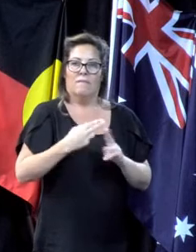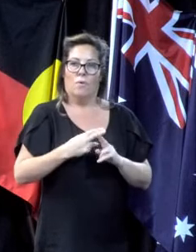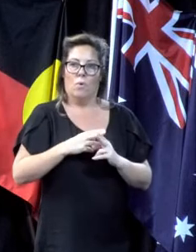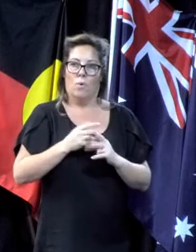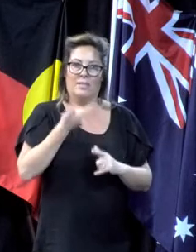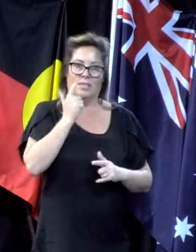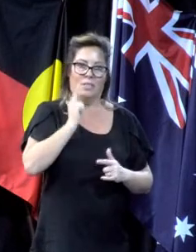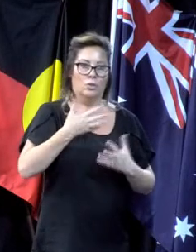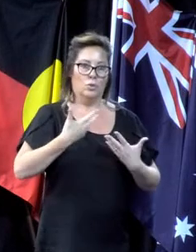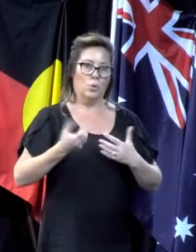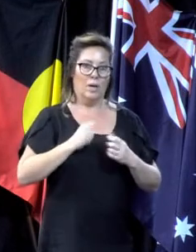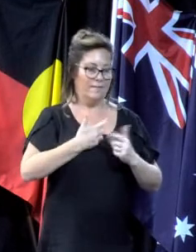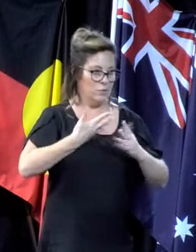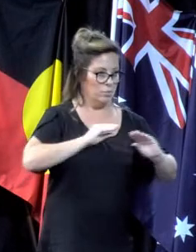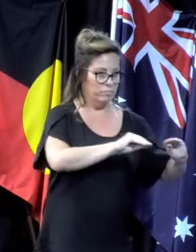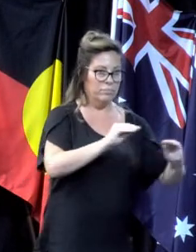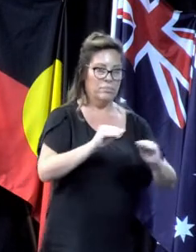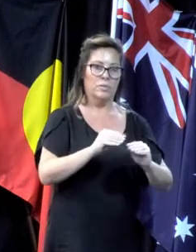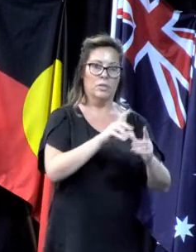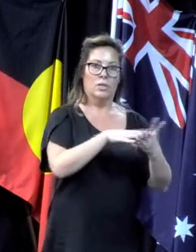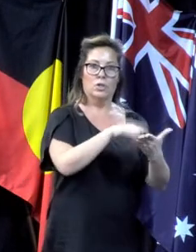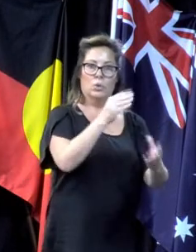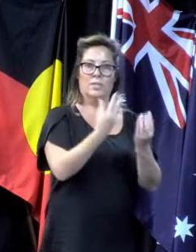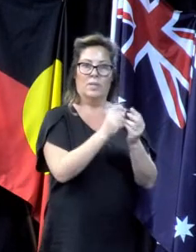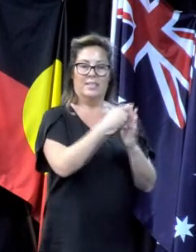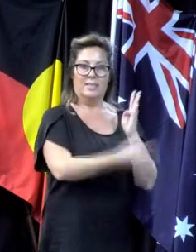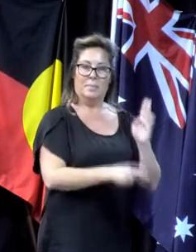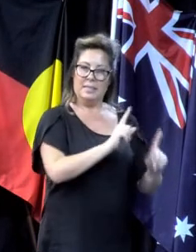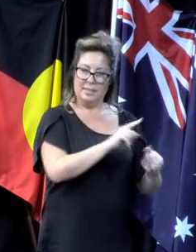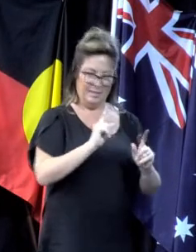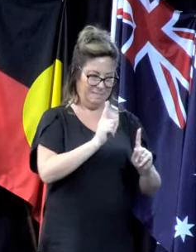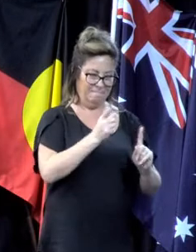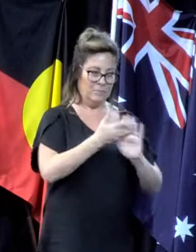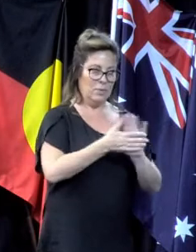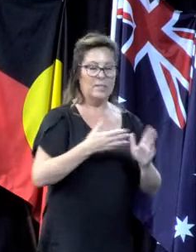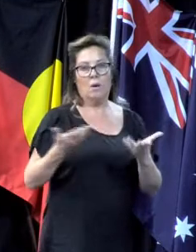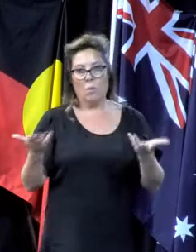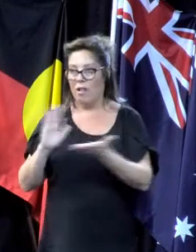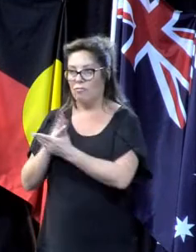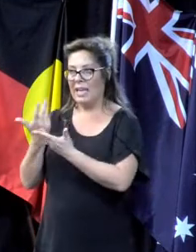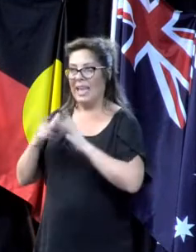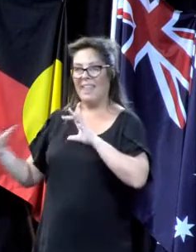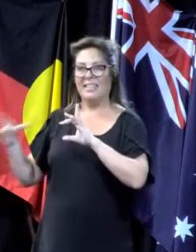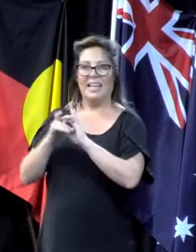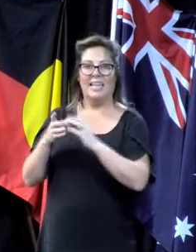Is that linked to the - - - Yes. And that’s – that’s linked to – to the current staffing model that we’ve got.